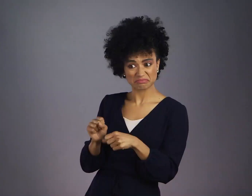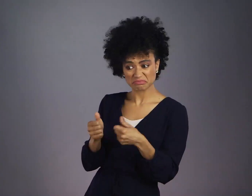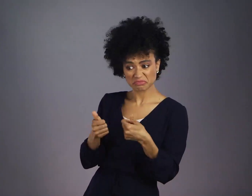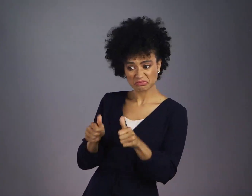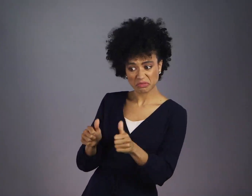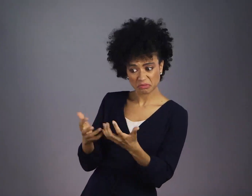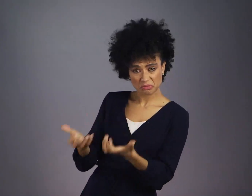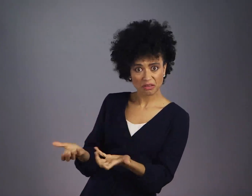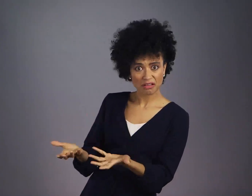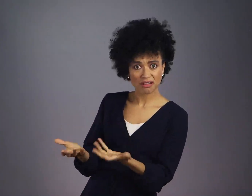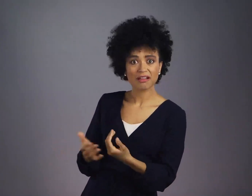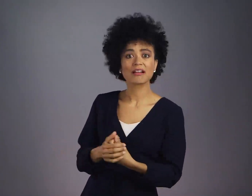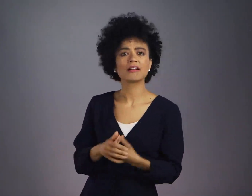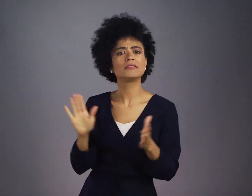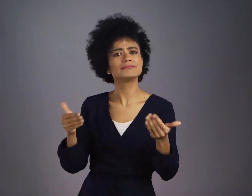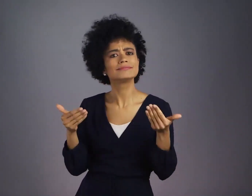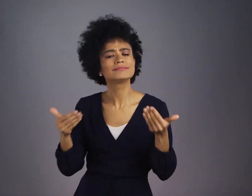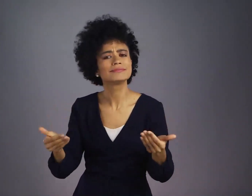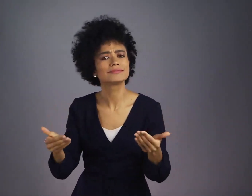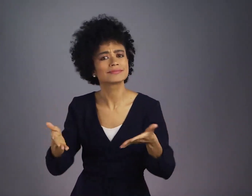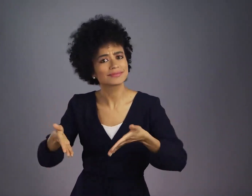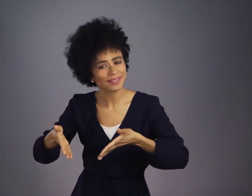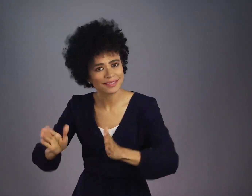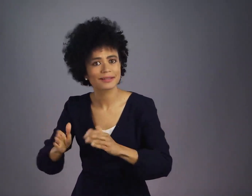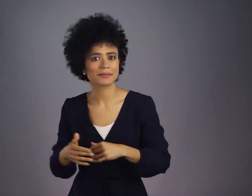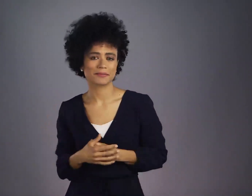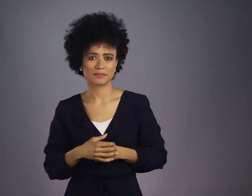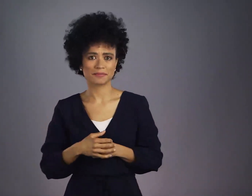unless the doctor thinks his mental condition too abnormal or dangerous.